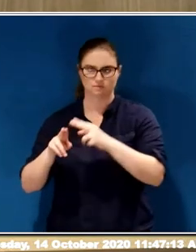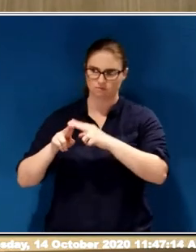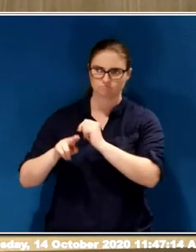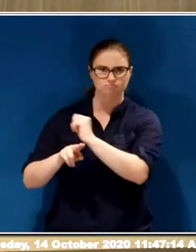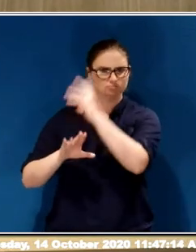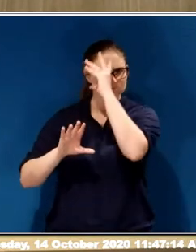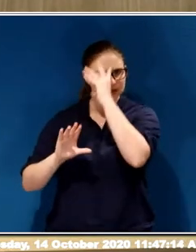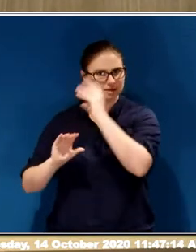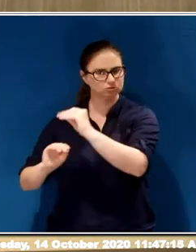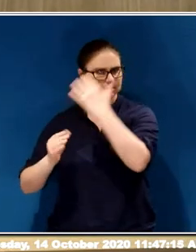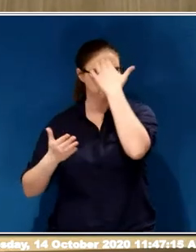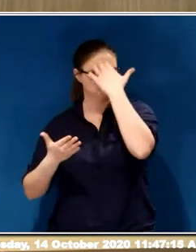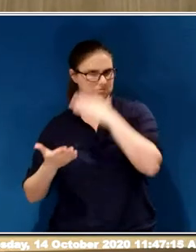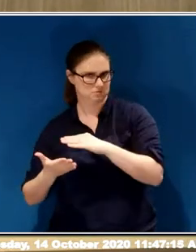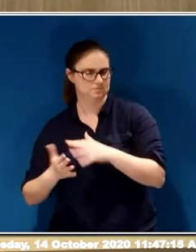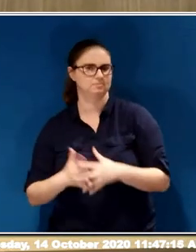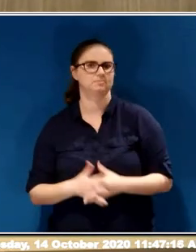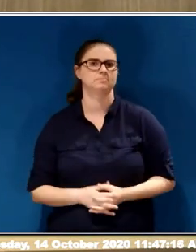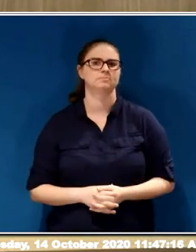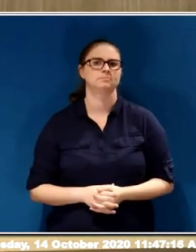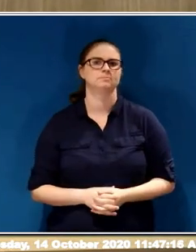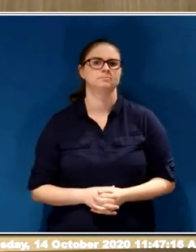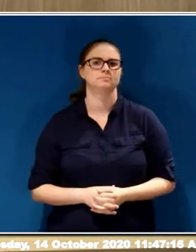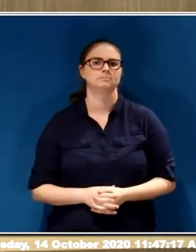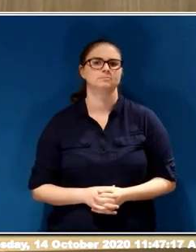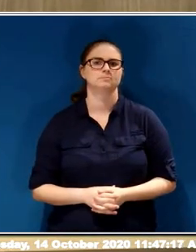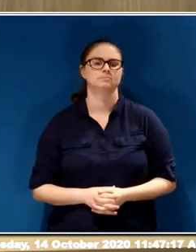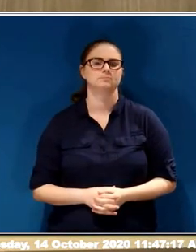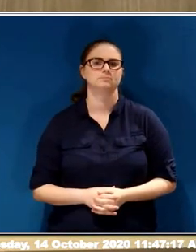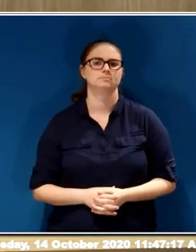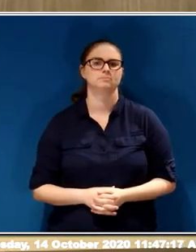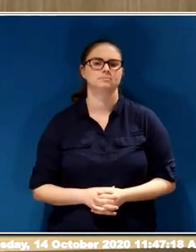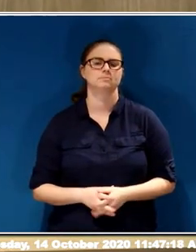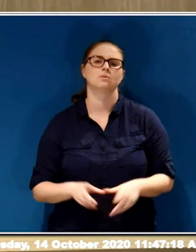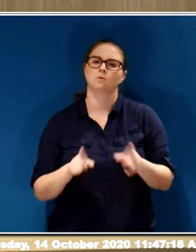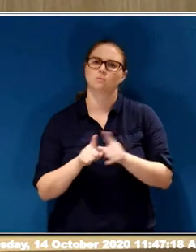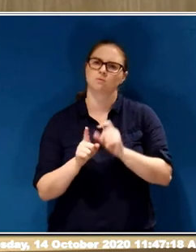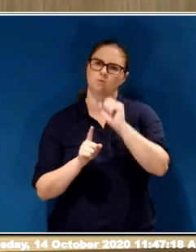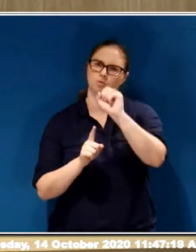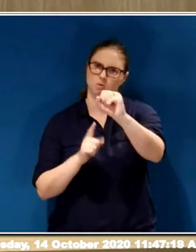You also in your evidence spoke about some teachers opting out of